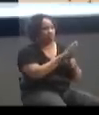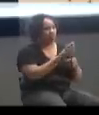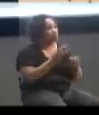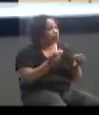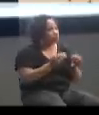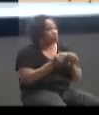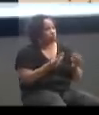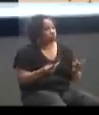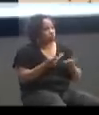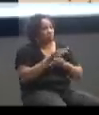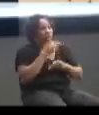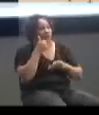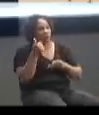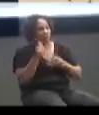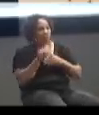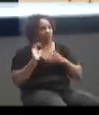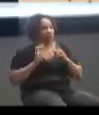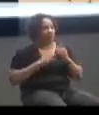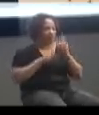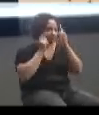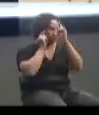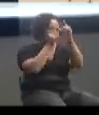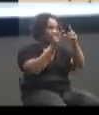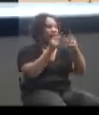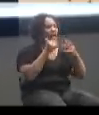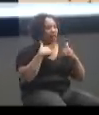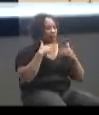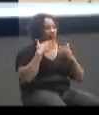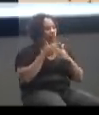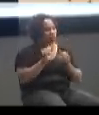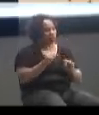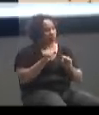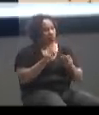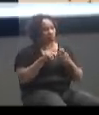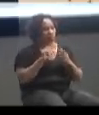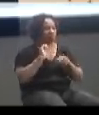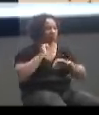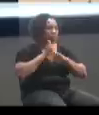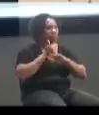WHAT IS EVEN BETTER IS OUR MISSION GIVES US GREAT POTENTIAL